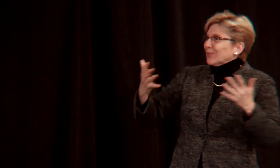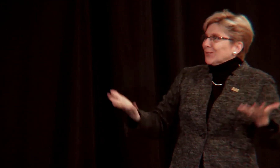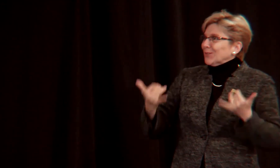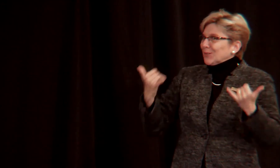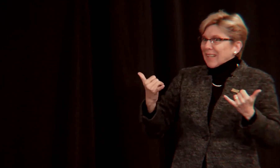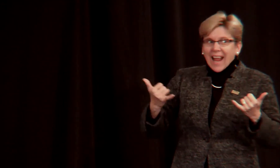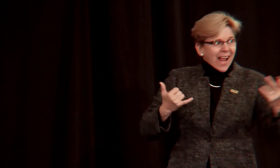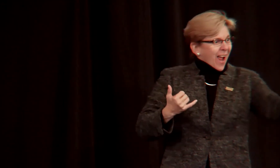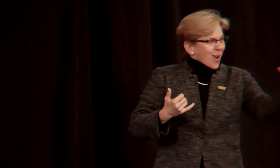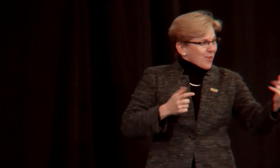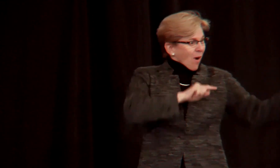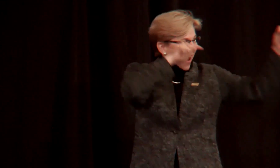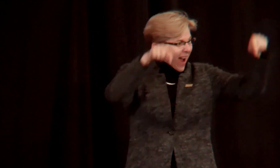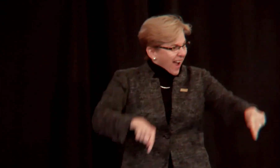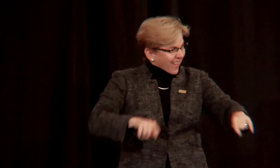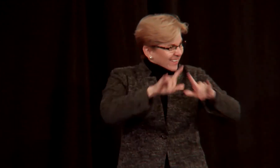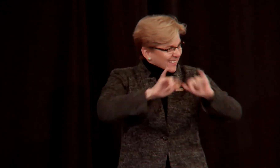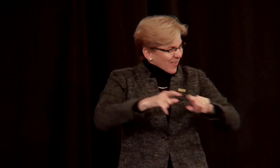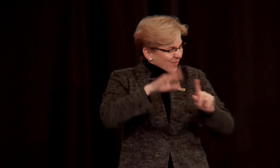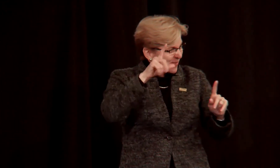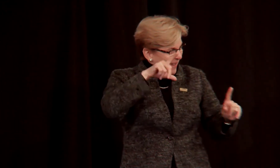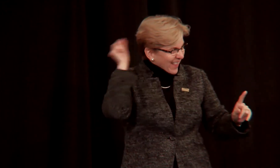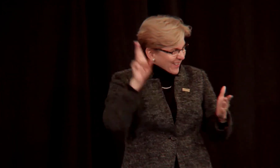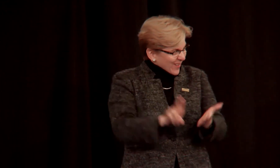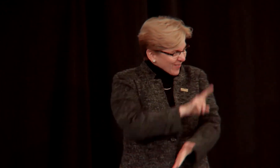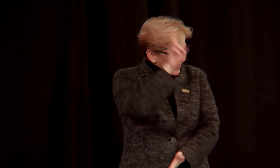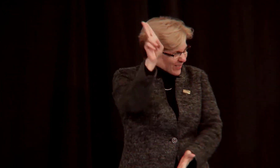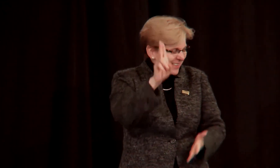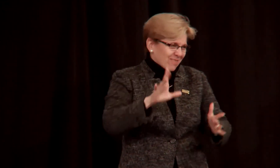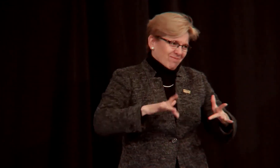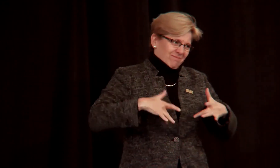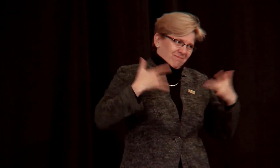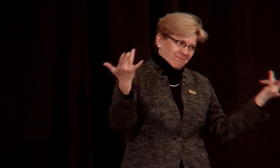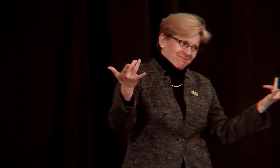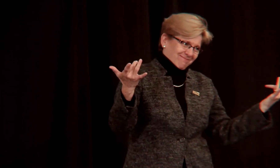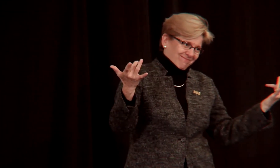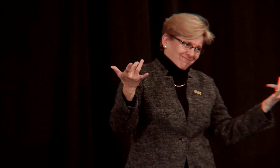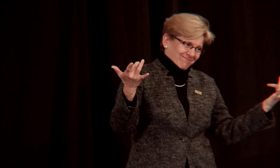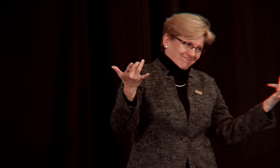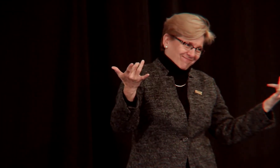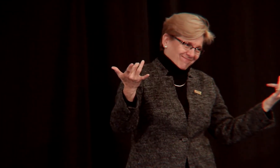she became our guide as we built the program here at Metro Deaf School